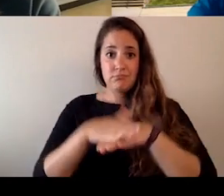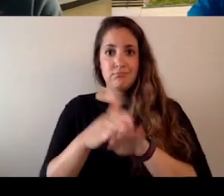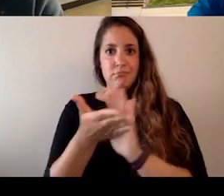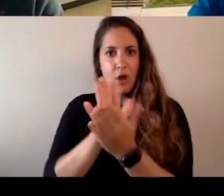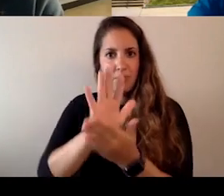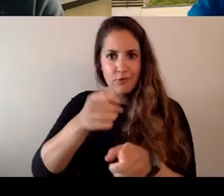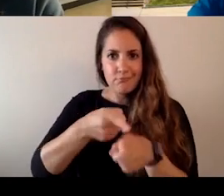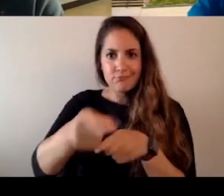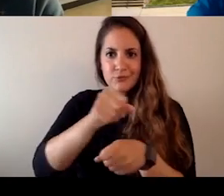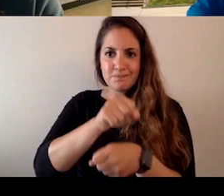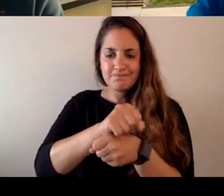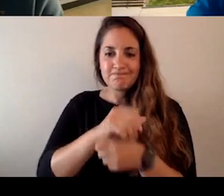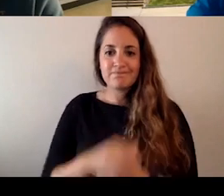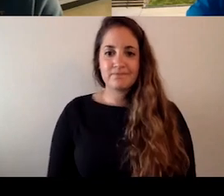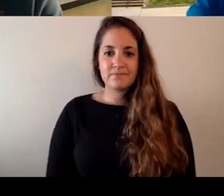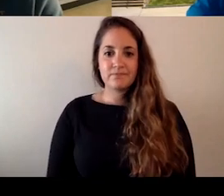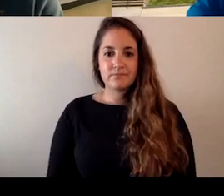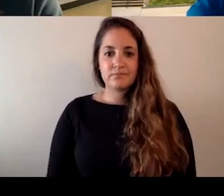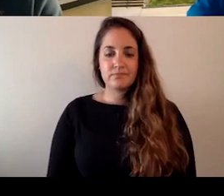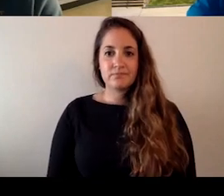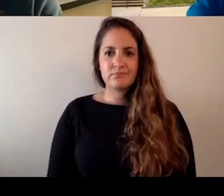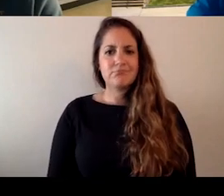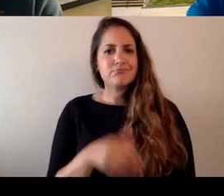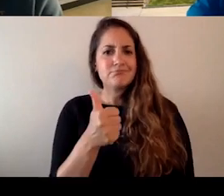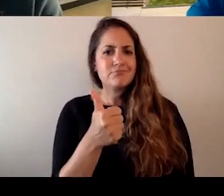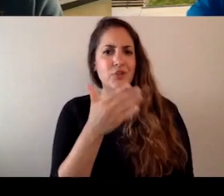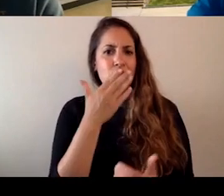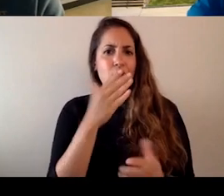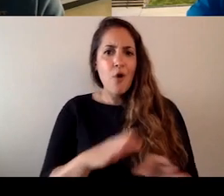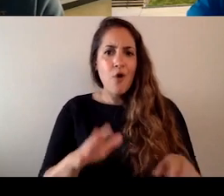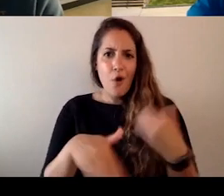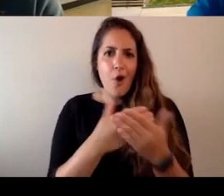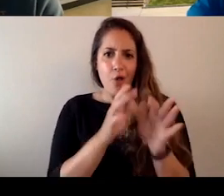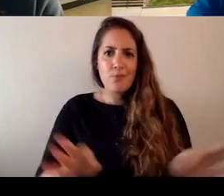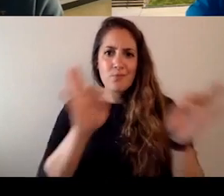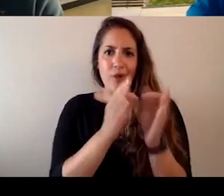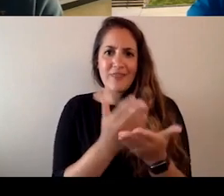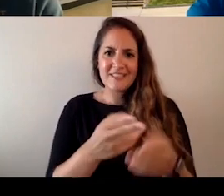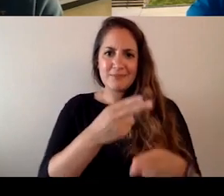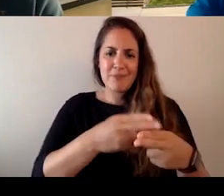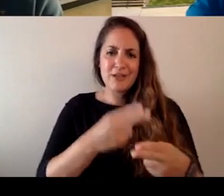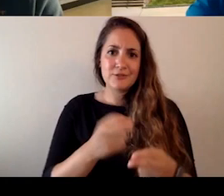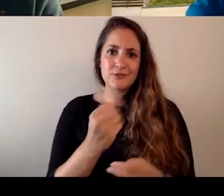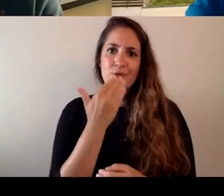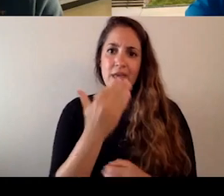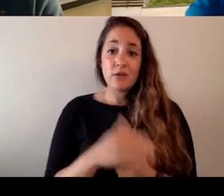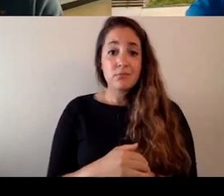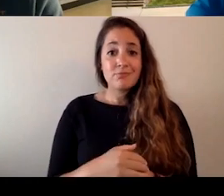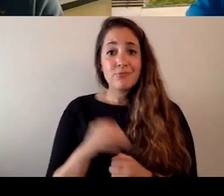All good things to highlight. So thank you very much for trying those out. Well, Dr. Hudson. It's been a pleasure